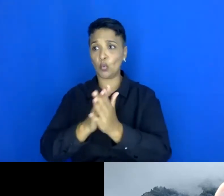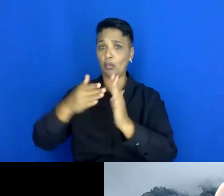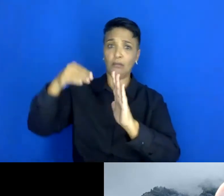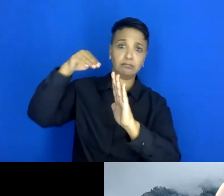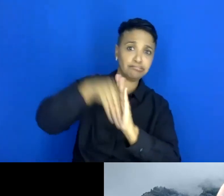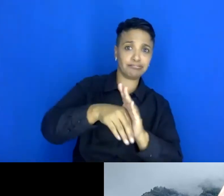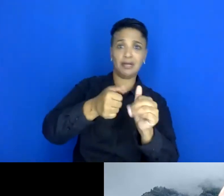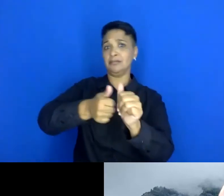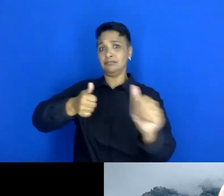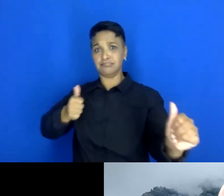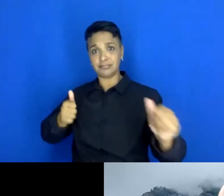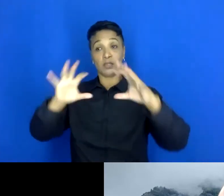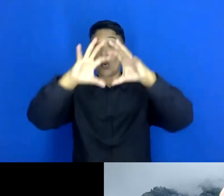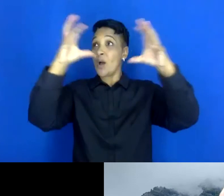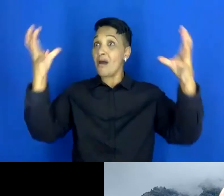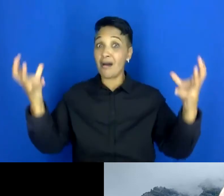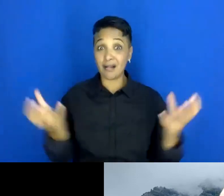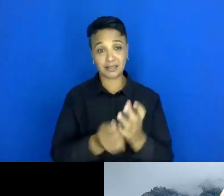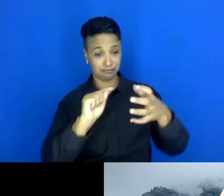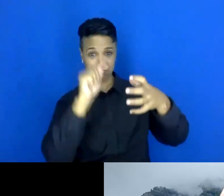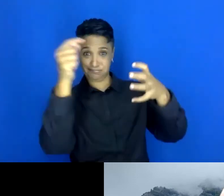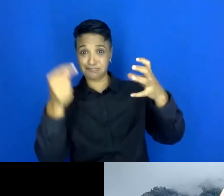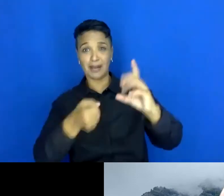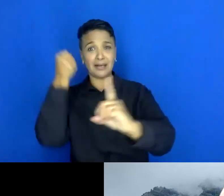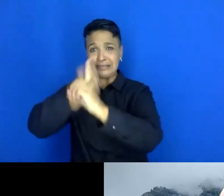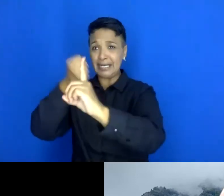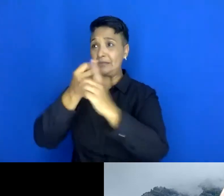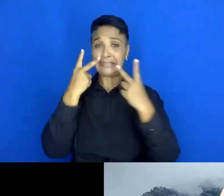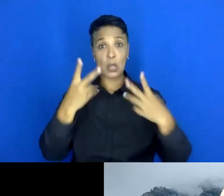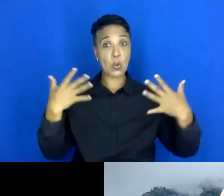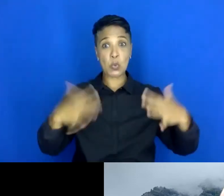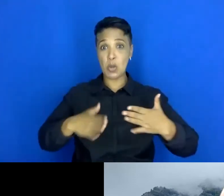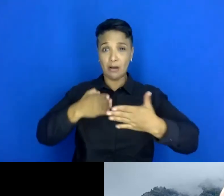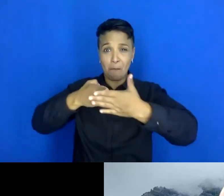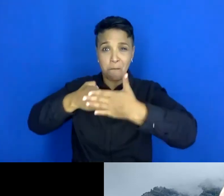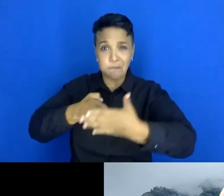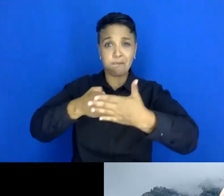world feared that the shutting down of schools and barriers to remote education and technology